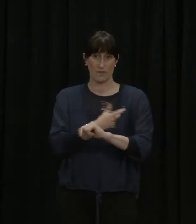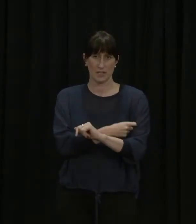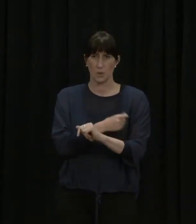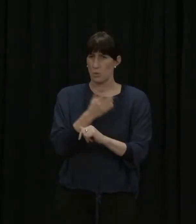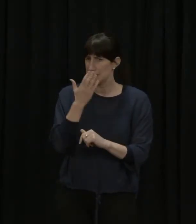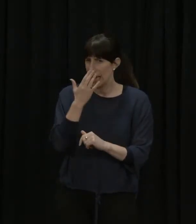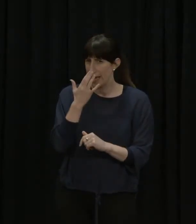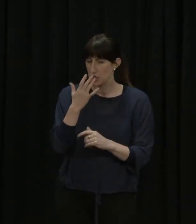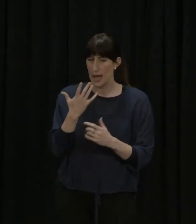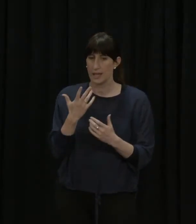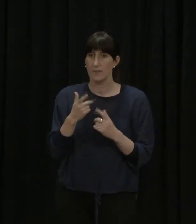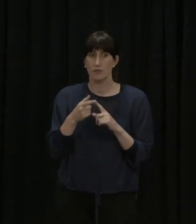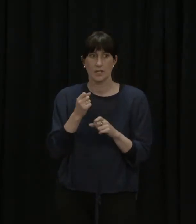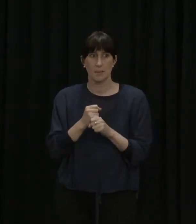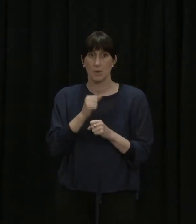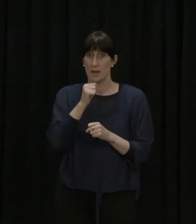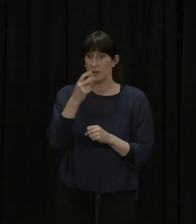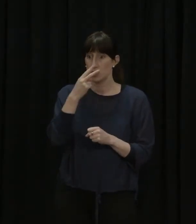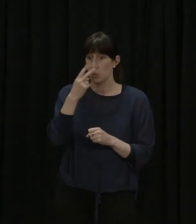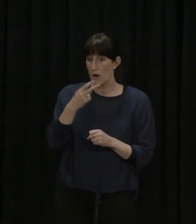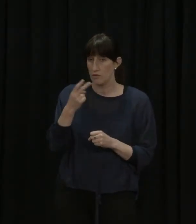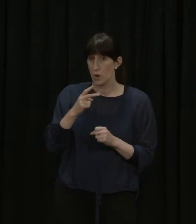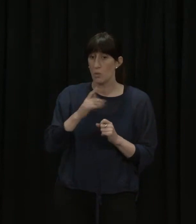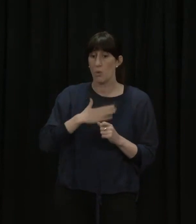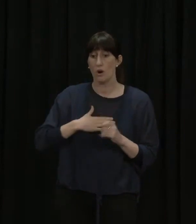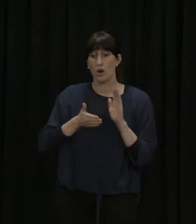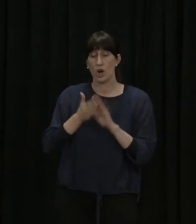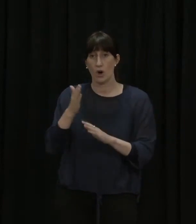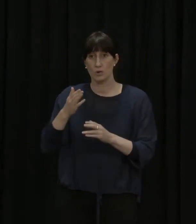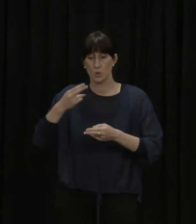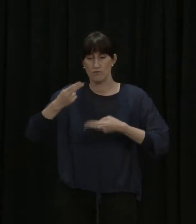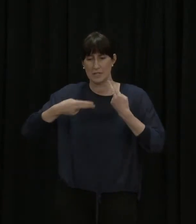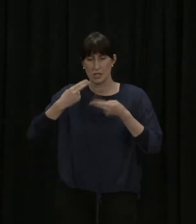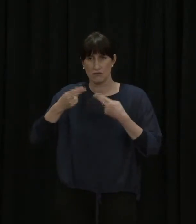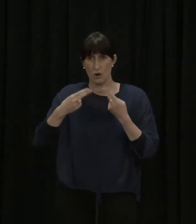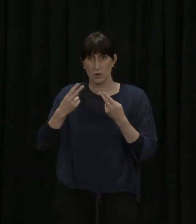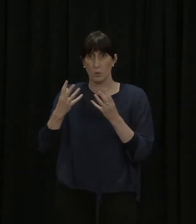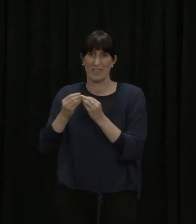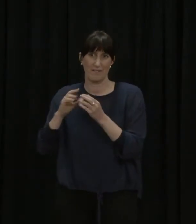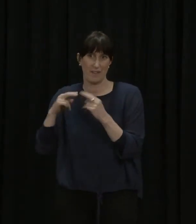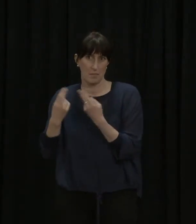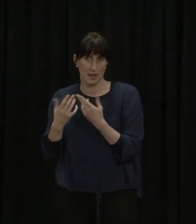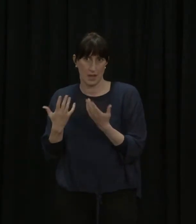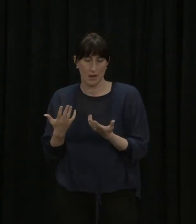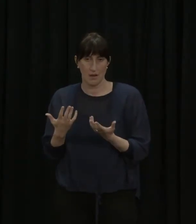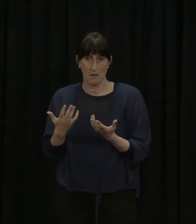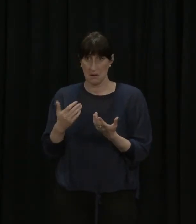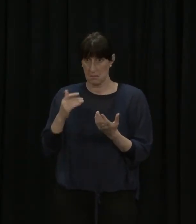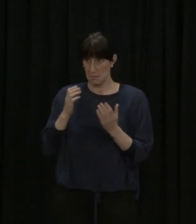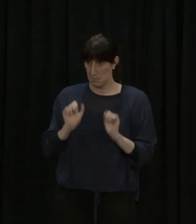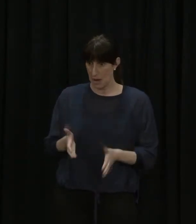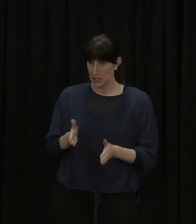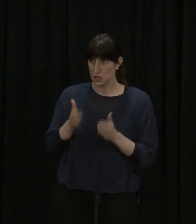yet on the minimum age for vaccine to do bigger? As a 12- year-old going to dinner with their parents going to have to